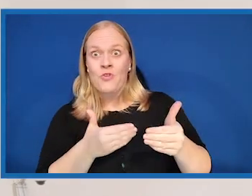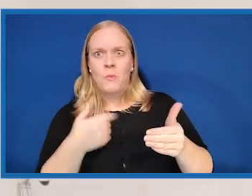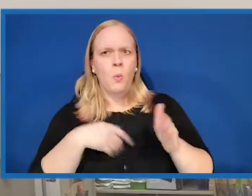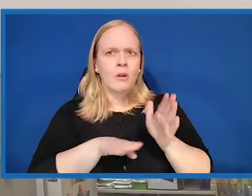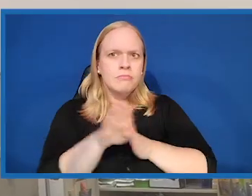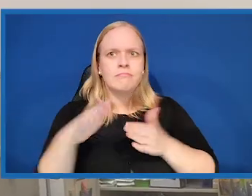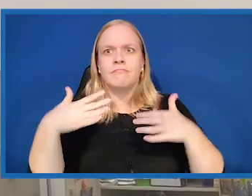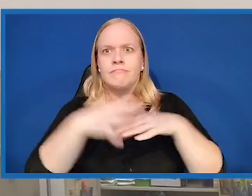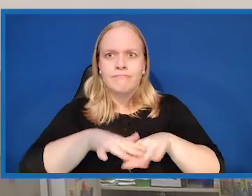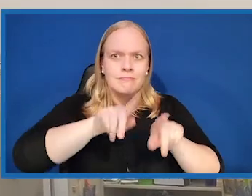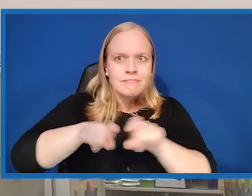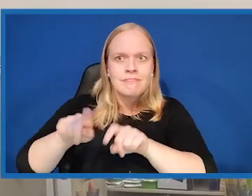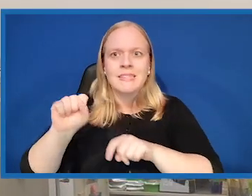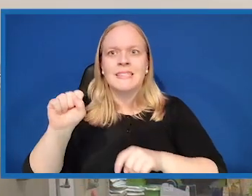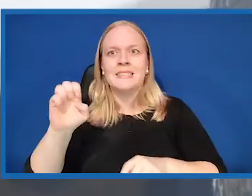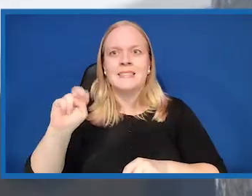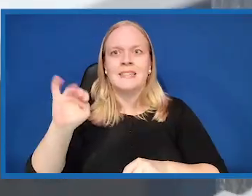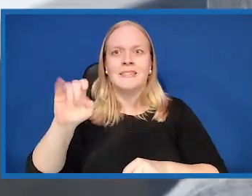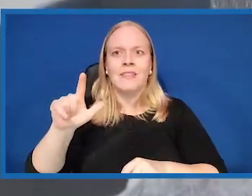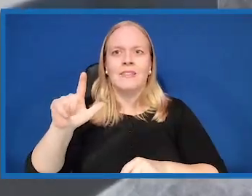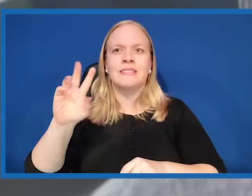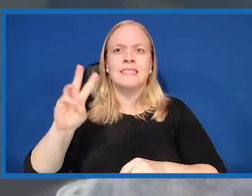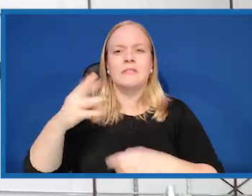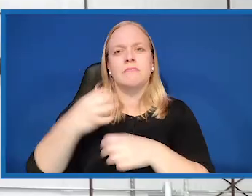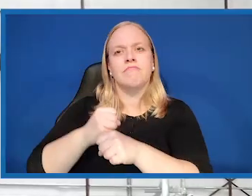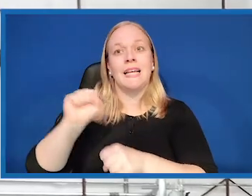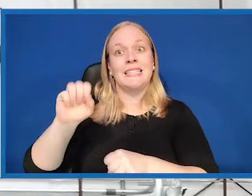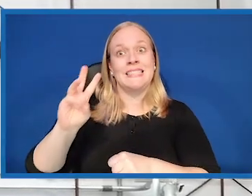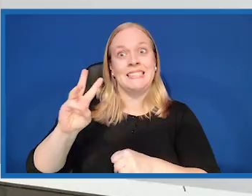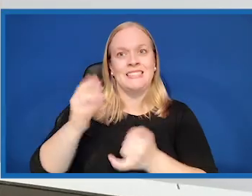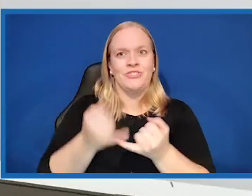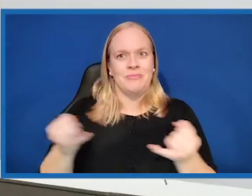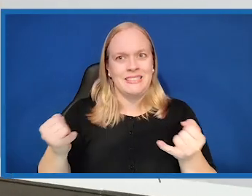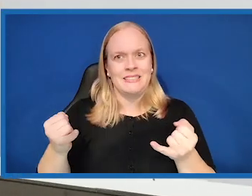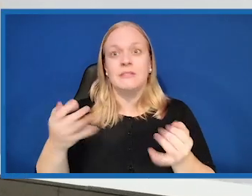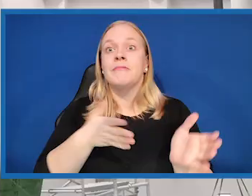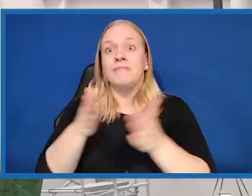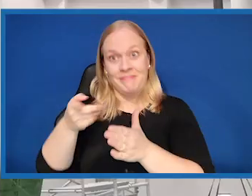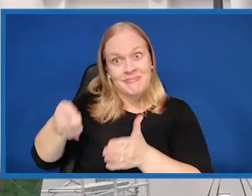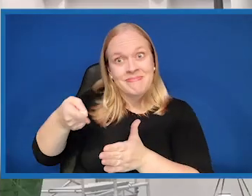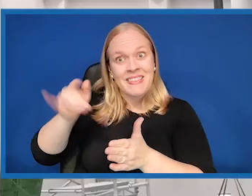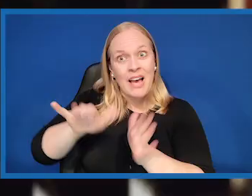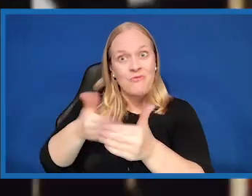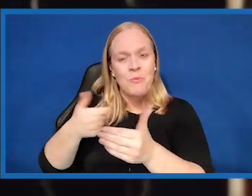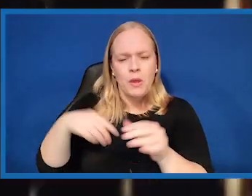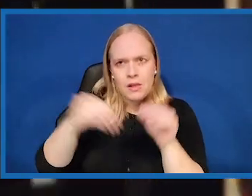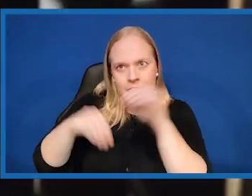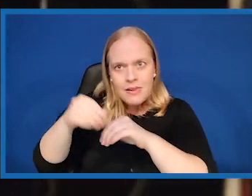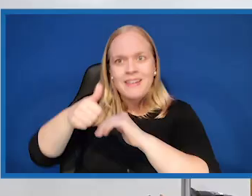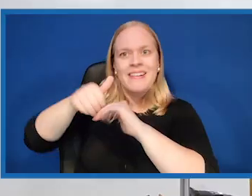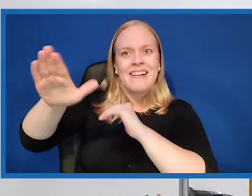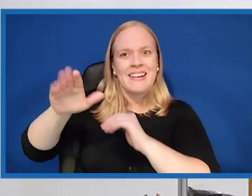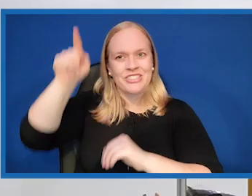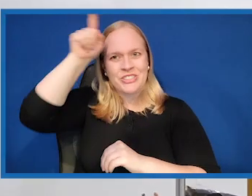INSTRUMENTS. AND THEN RIGHT HERE IS WHERE WE PACK IT UP ALSO, BEFORE WE SHIPPED IT TO GERMANY. SEEING THAT COME TO FRUITION